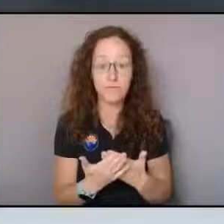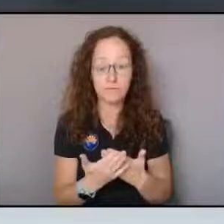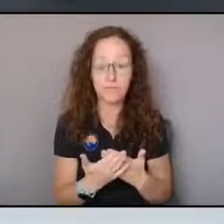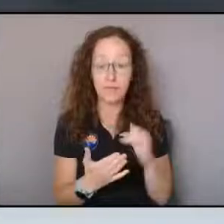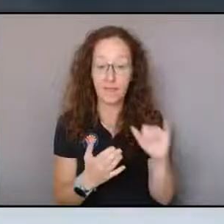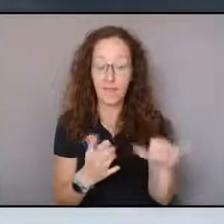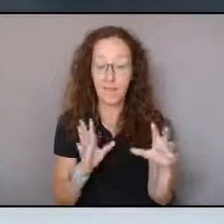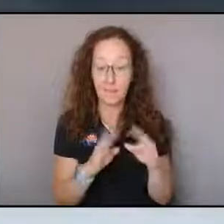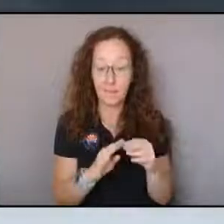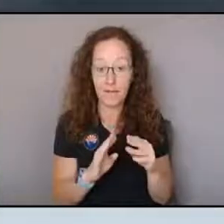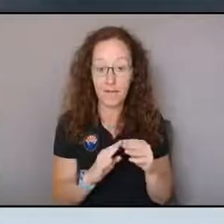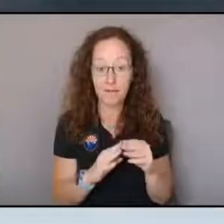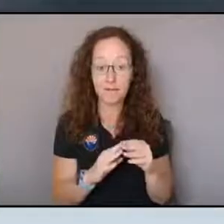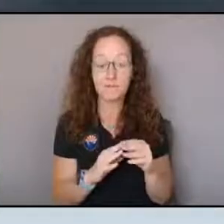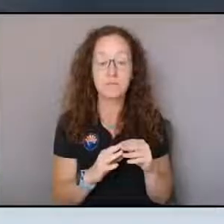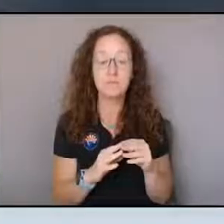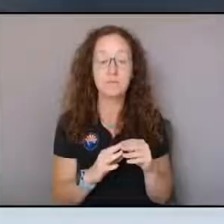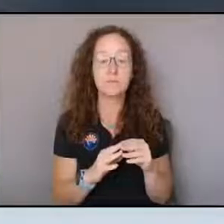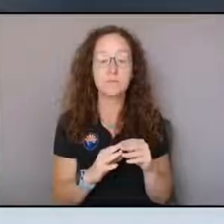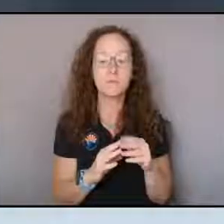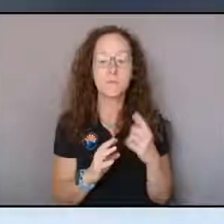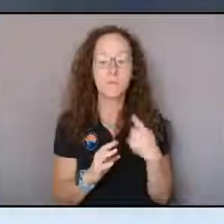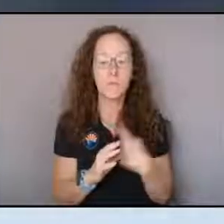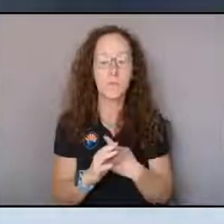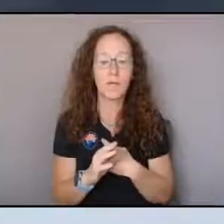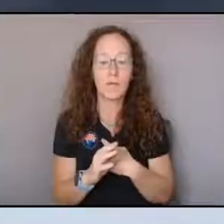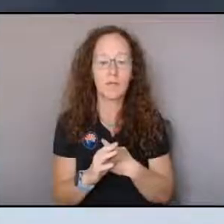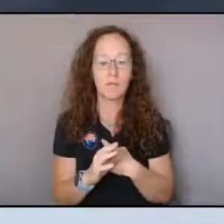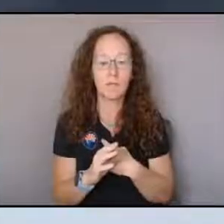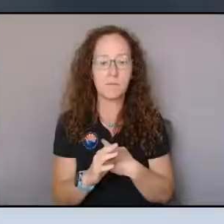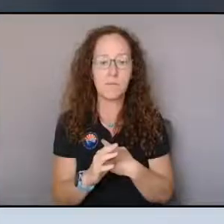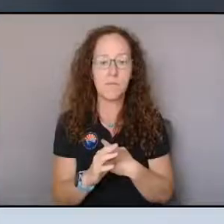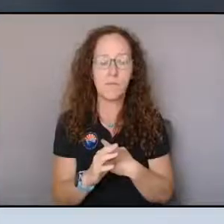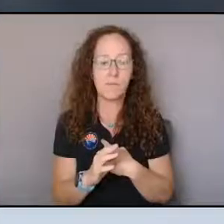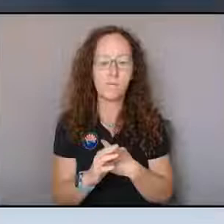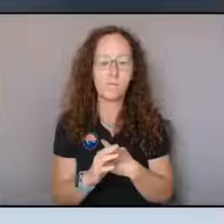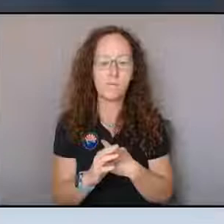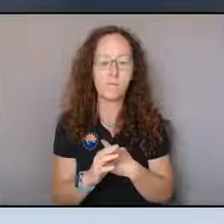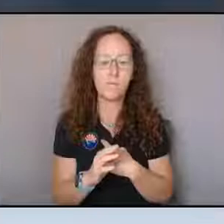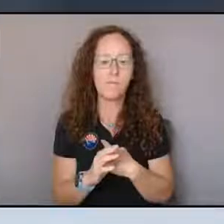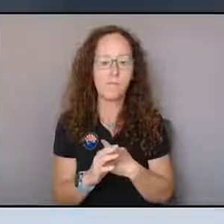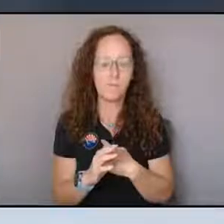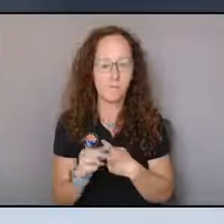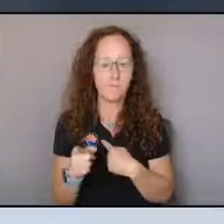IN THAT MEETING WE HAVE BEEN TAKEN BACK IN BY SOUTHWEST